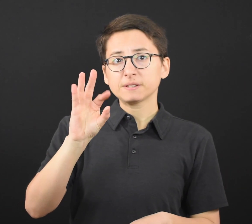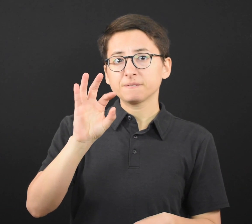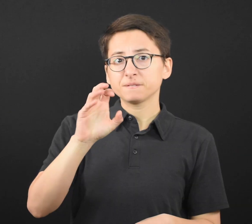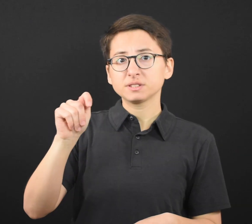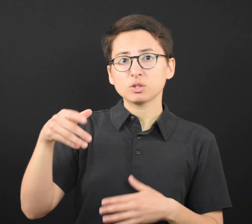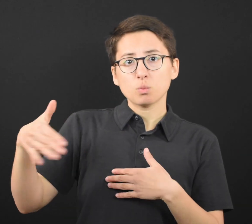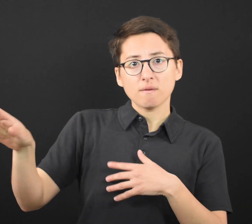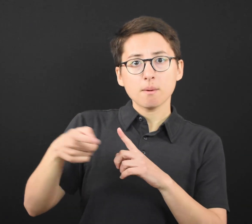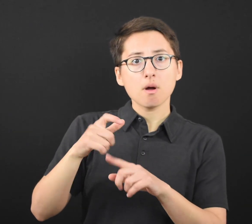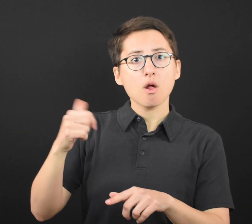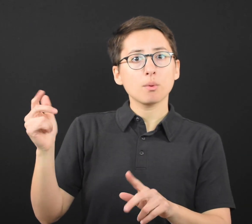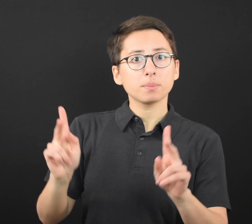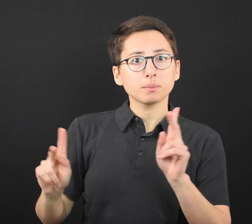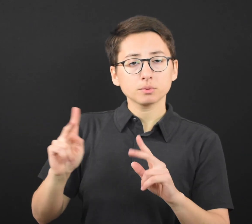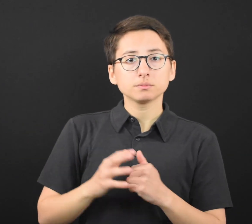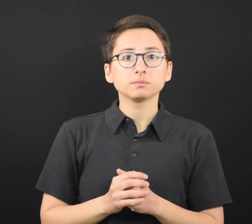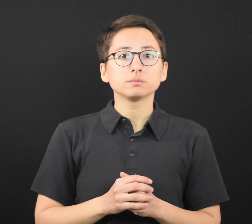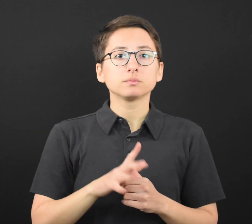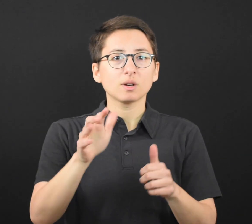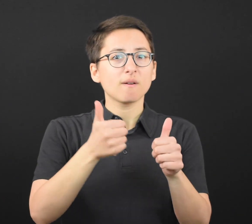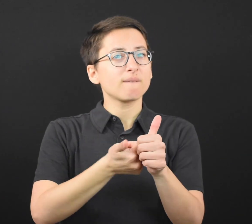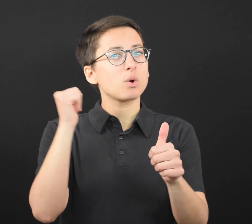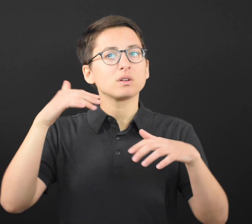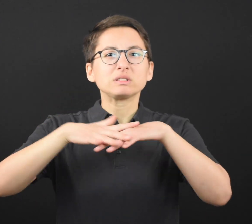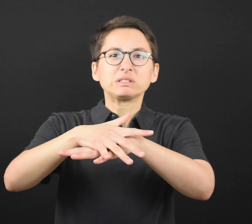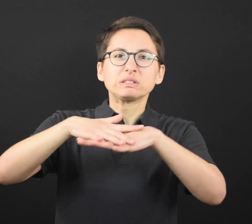(stay at least 6 feet away, which is about 2 arm lengths).